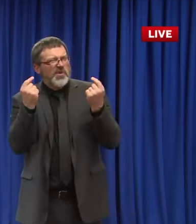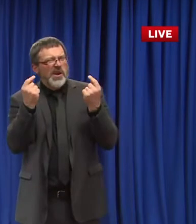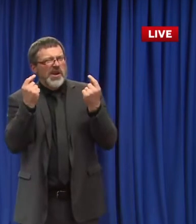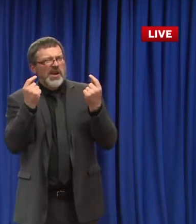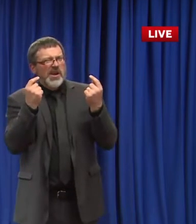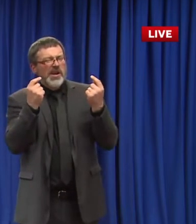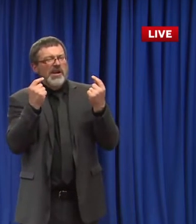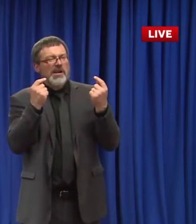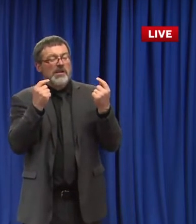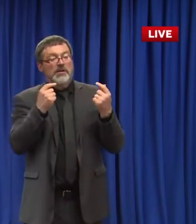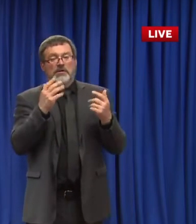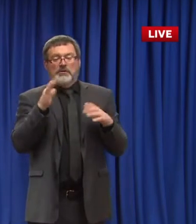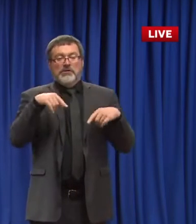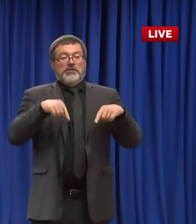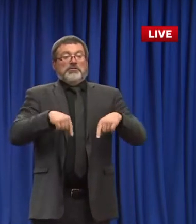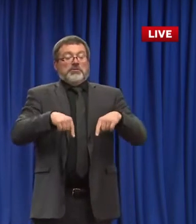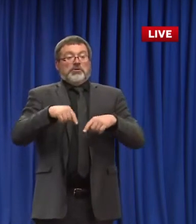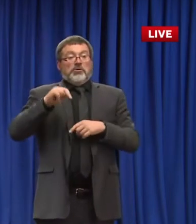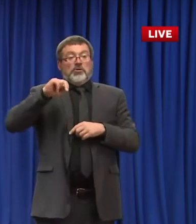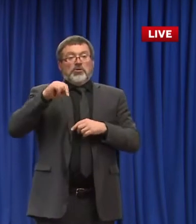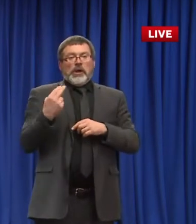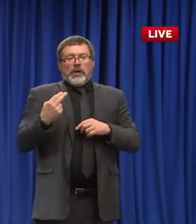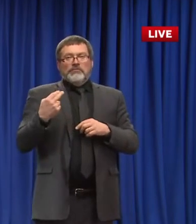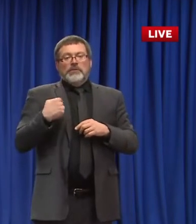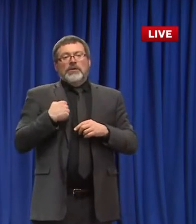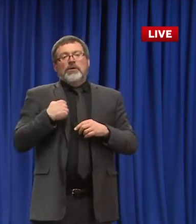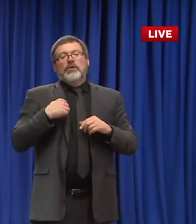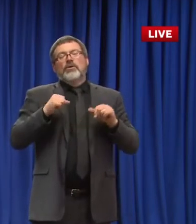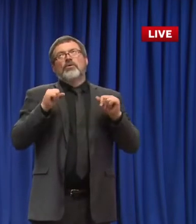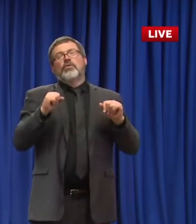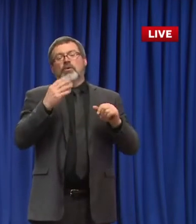I DON’T KNOW THE STUDY YOU’RE REFERRING TO BUT AGAIN, I’LL JUST SAY THAT IN NEW HAMPSHIRE.